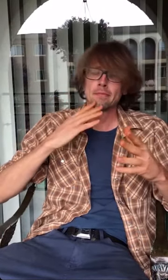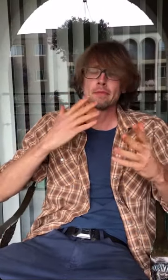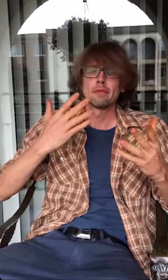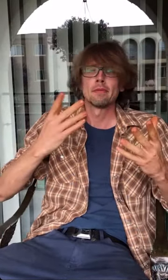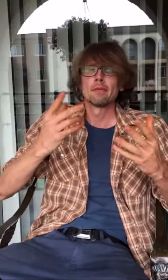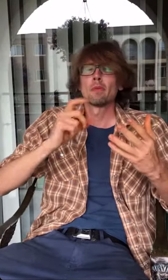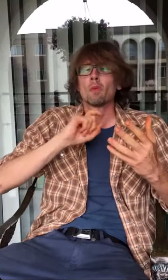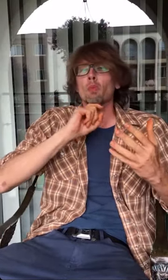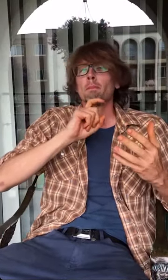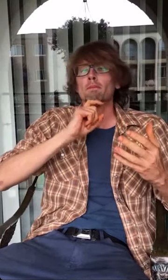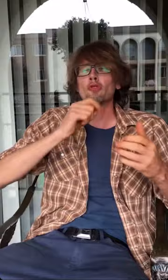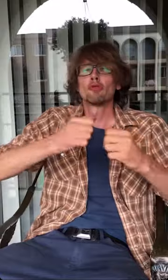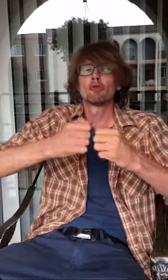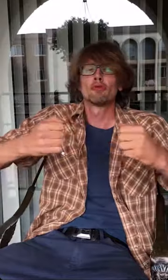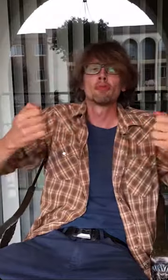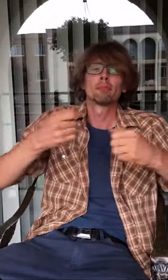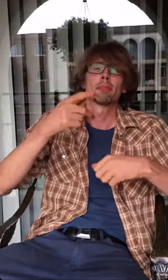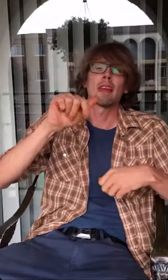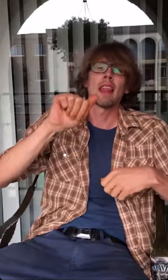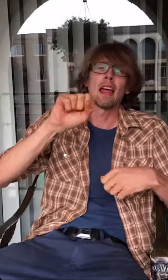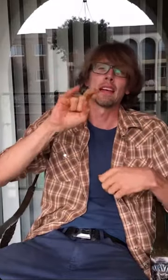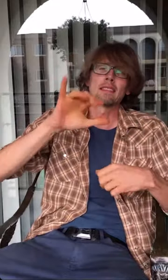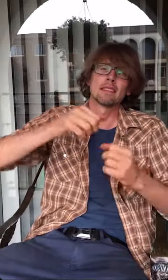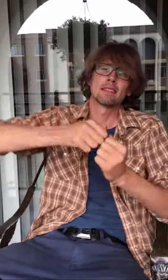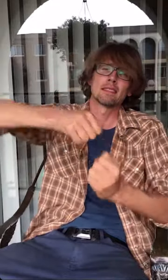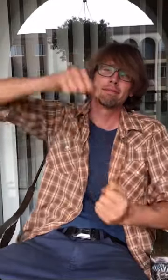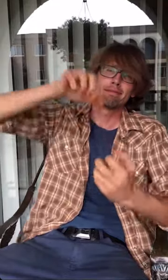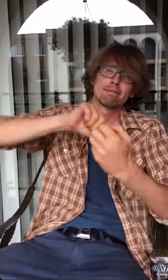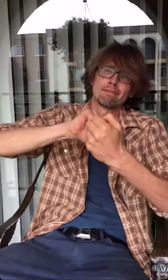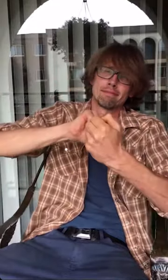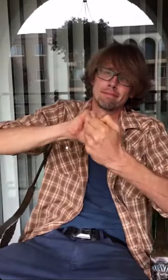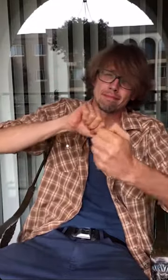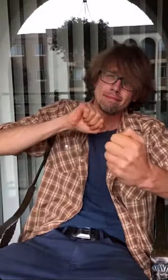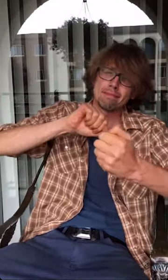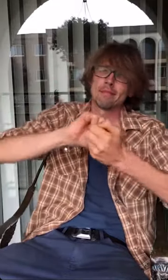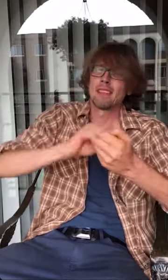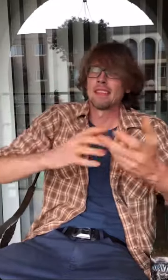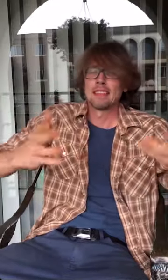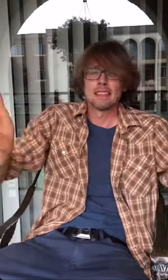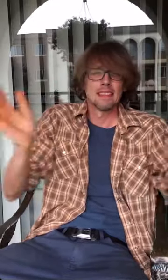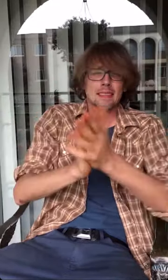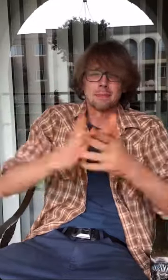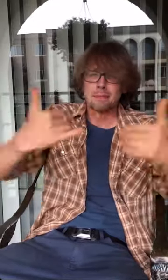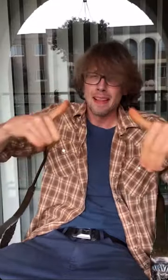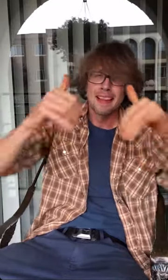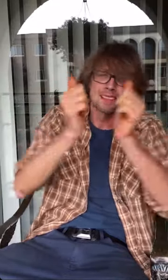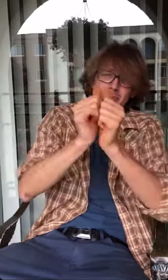The plastic nature of Time... Toy with it!